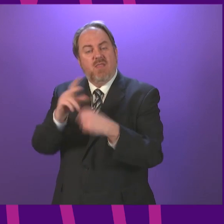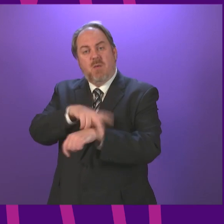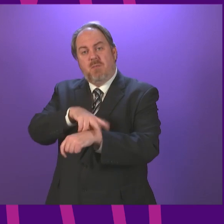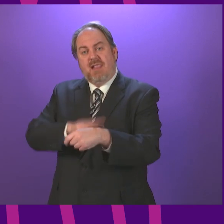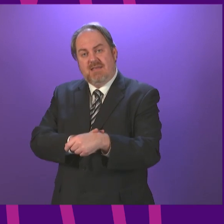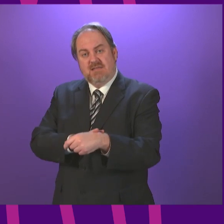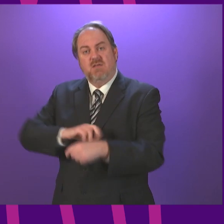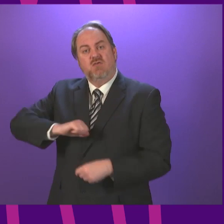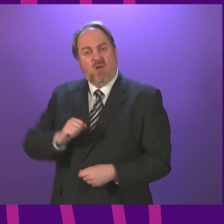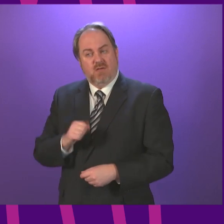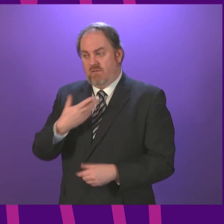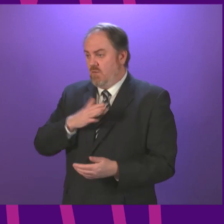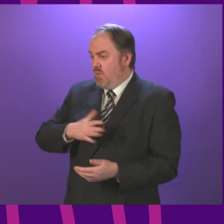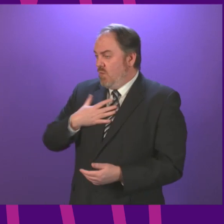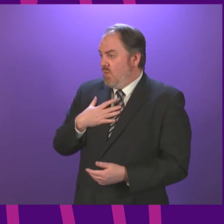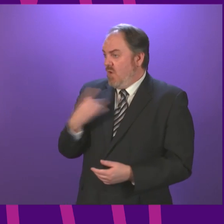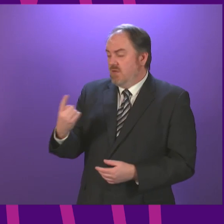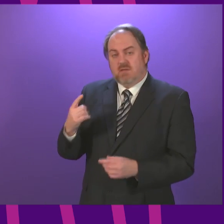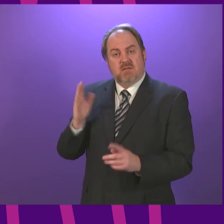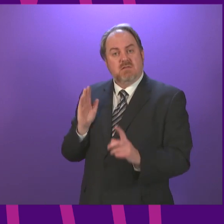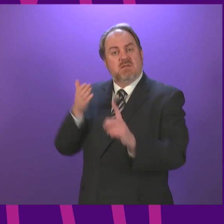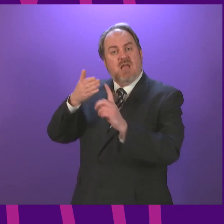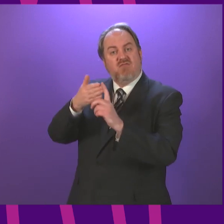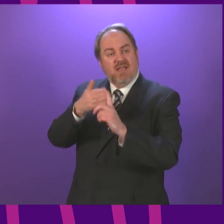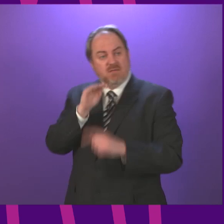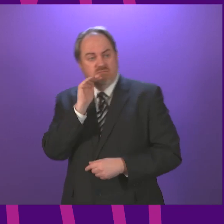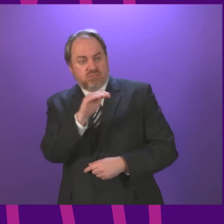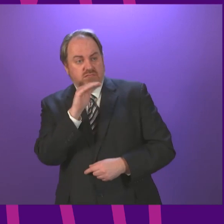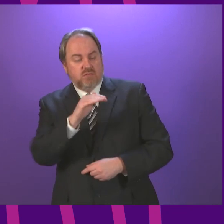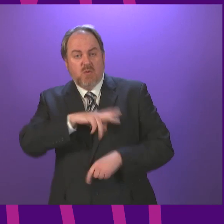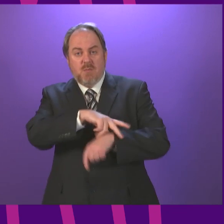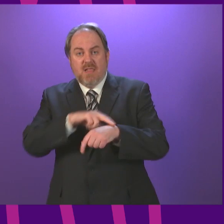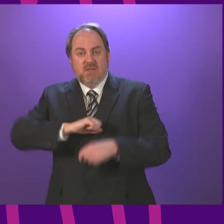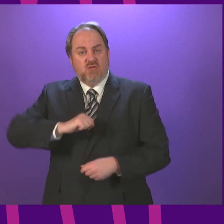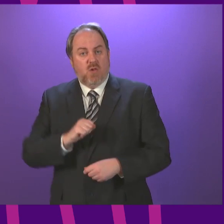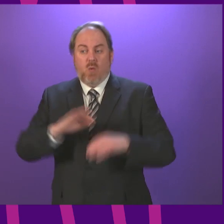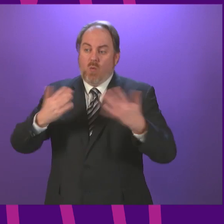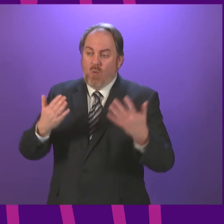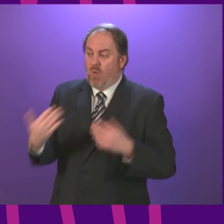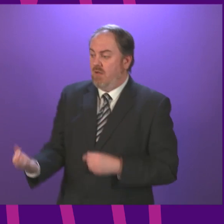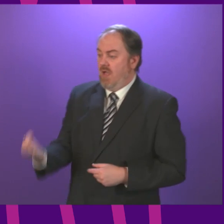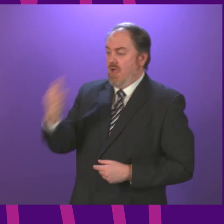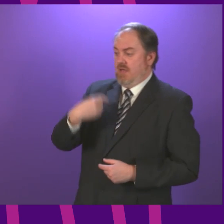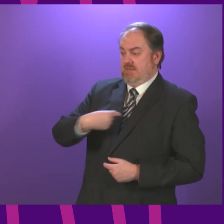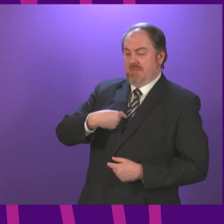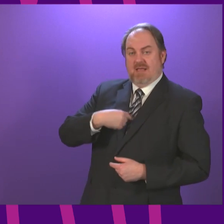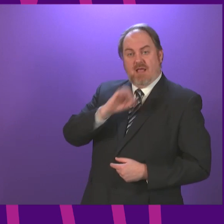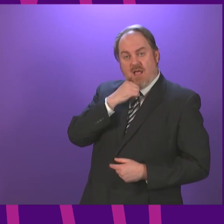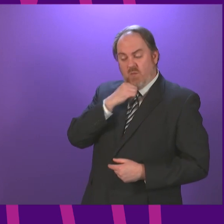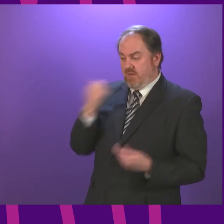If they wish to go directly to Police Scotland, they can do that. If they wish to come to me, I am happy to help to facilitate that conversation.